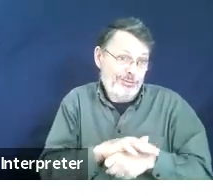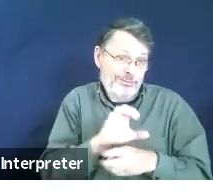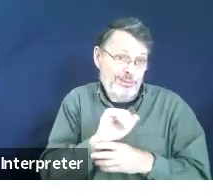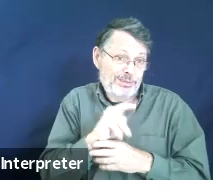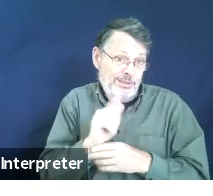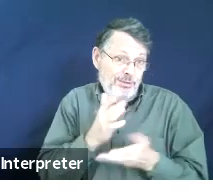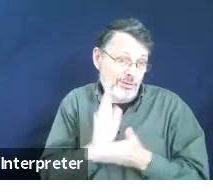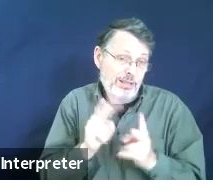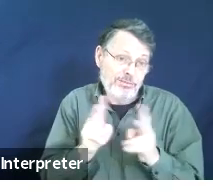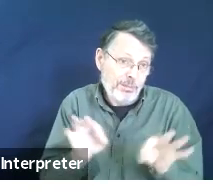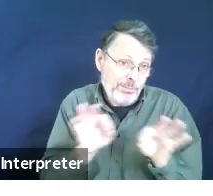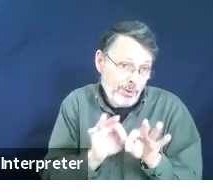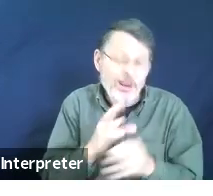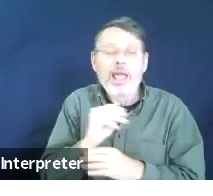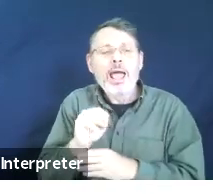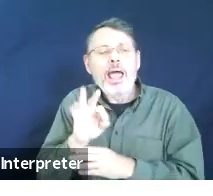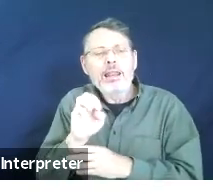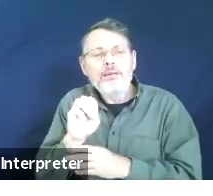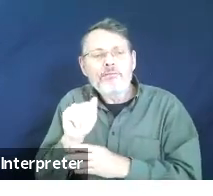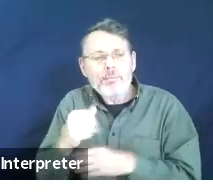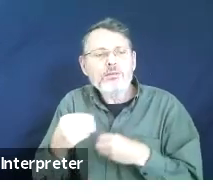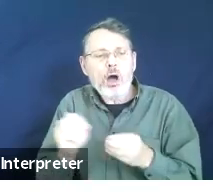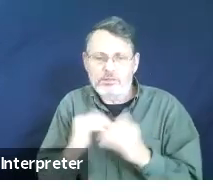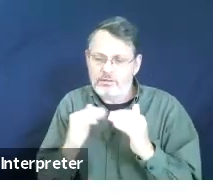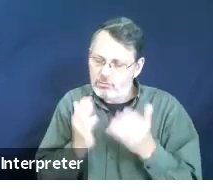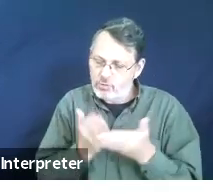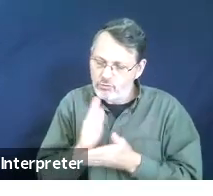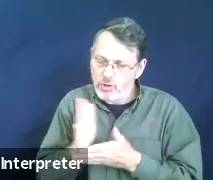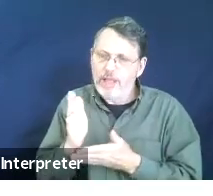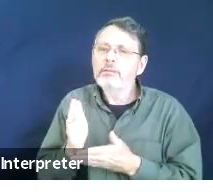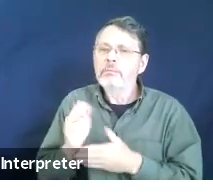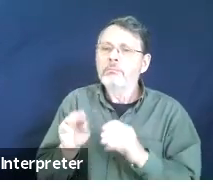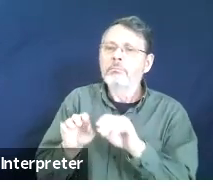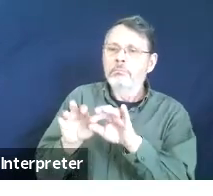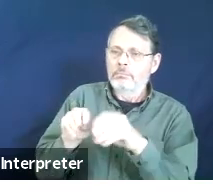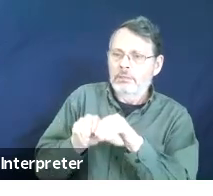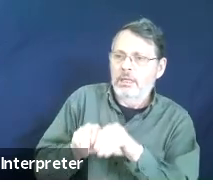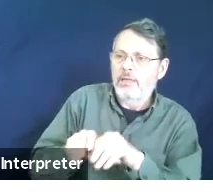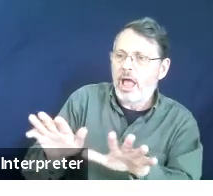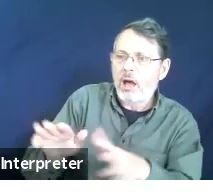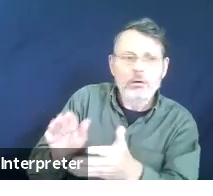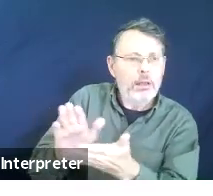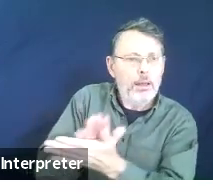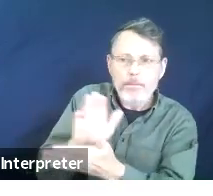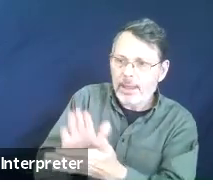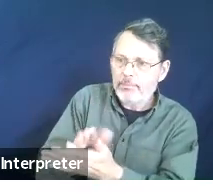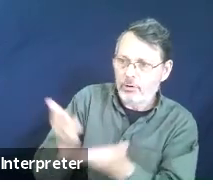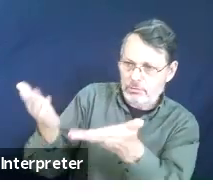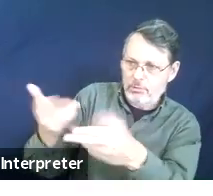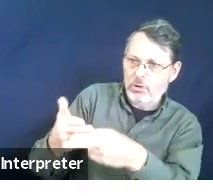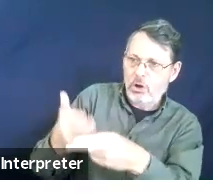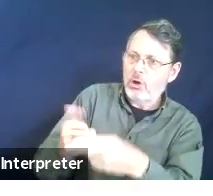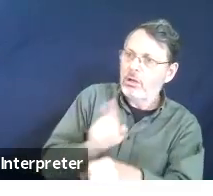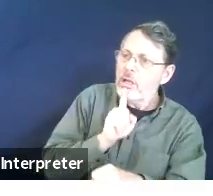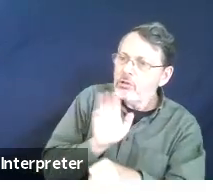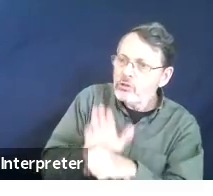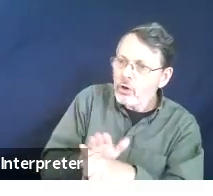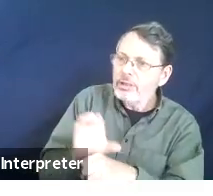Office of Equal Rights issued an insuring civil rights during the COVID 19 response statement